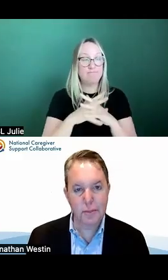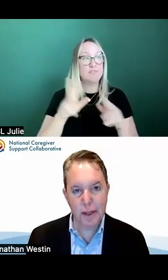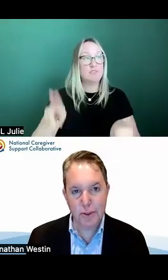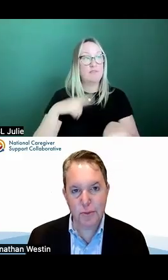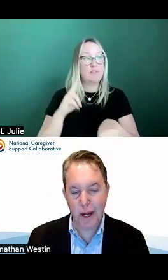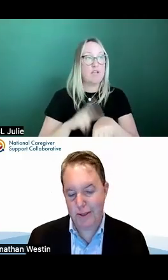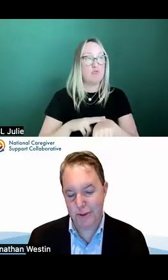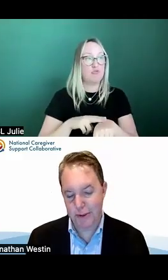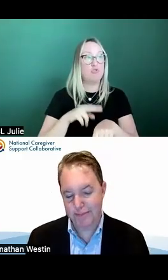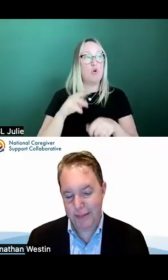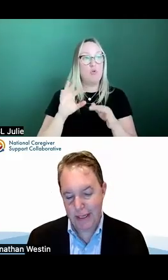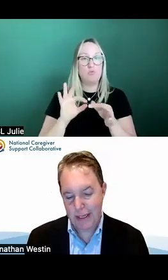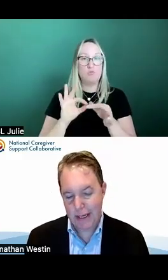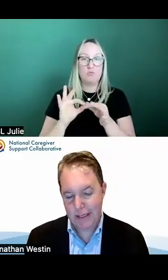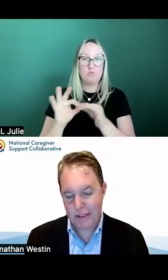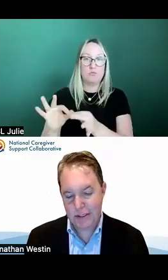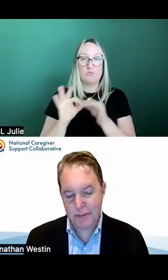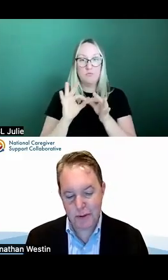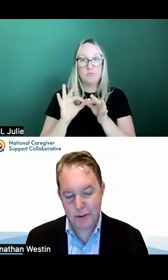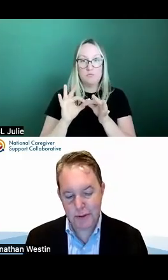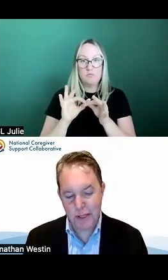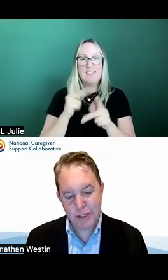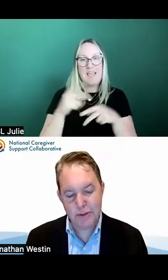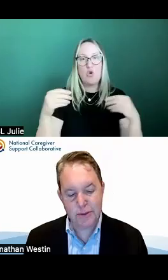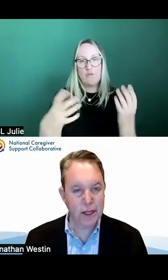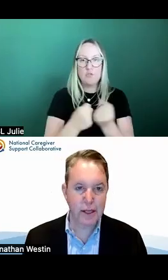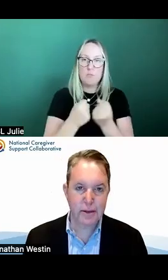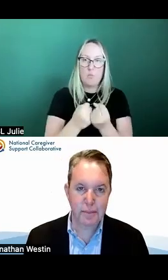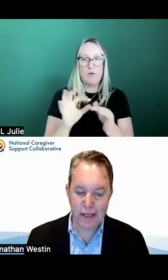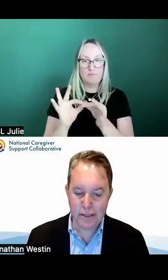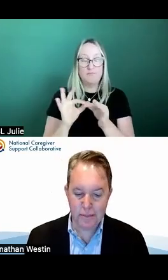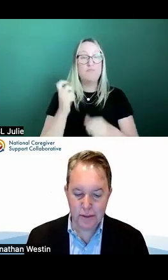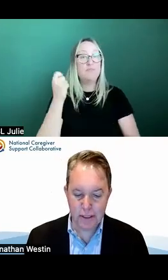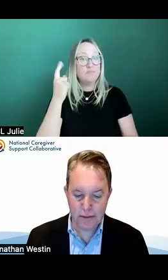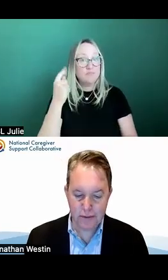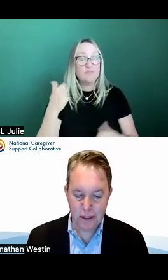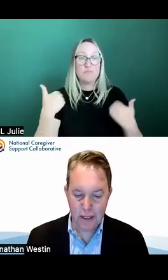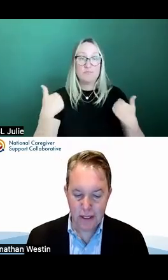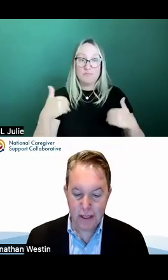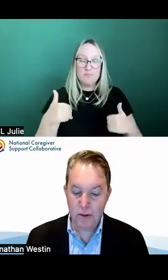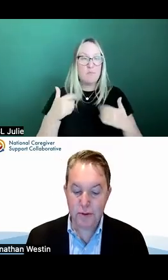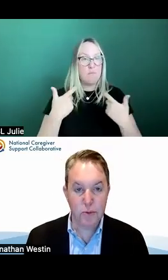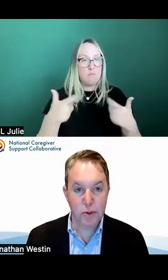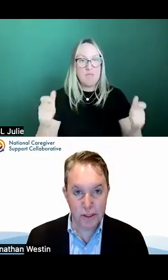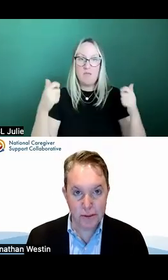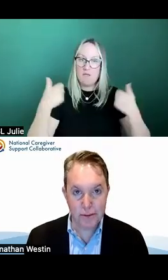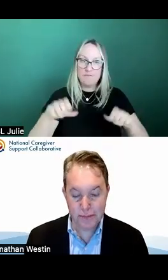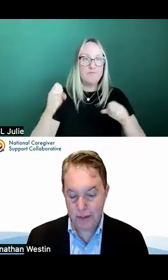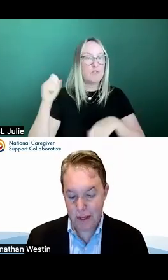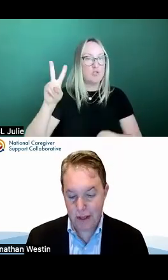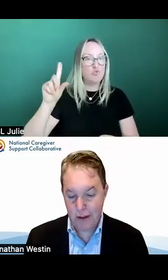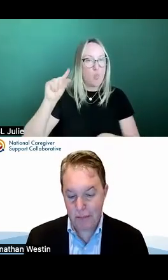a major milestone, as this is the first national scale capacity building effort in over 20 years,